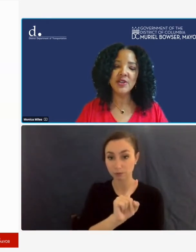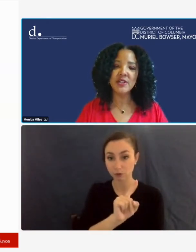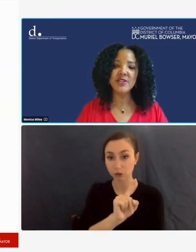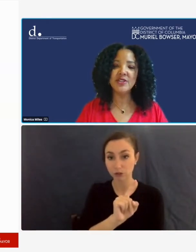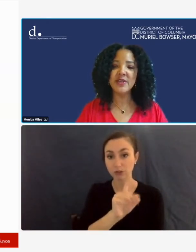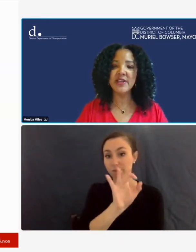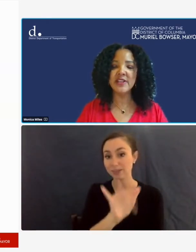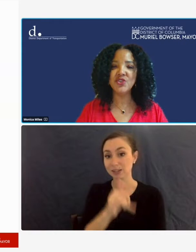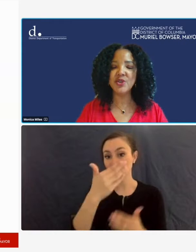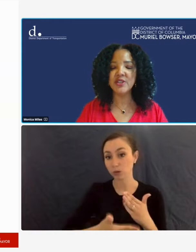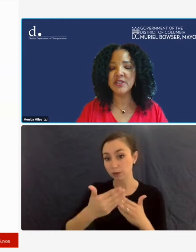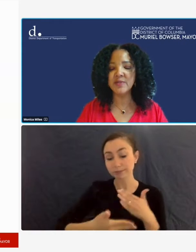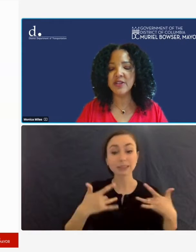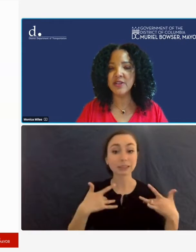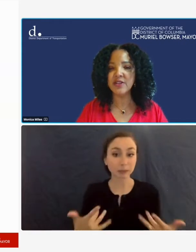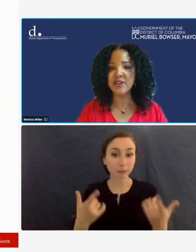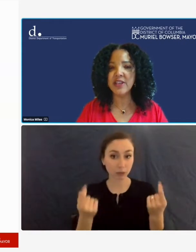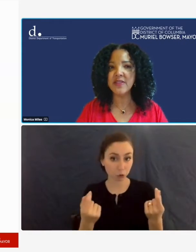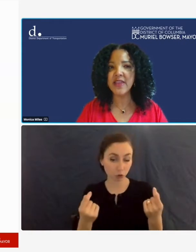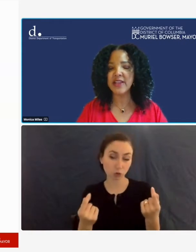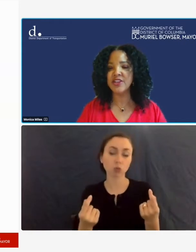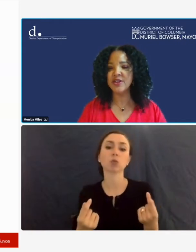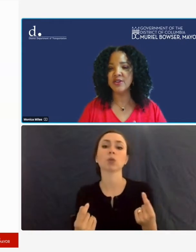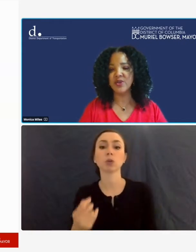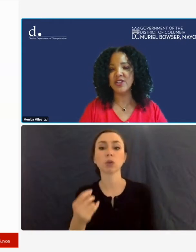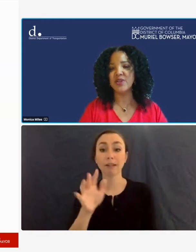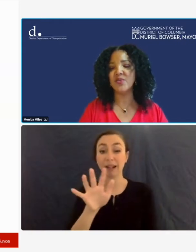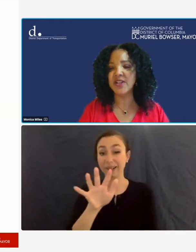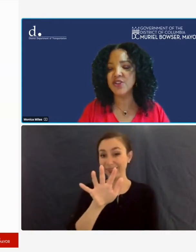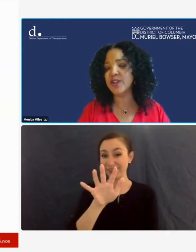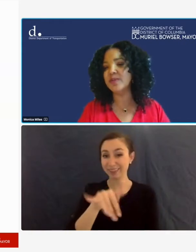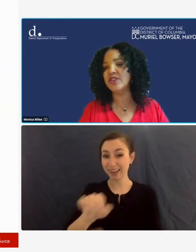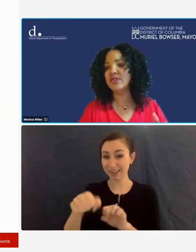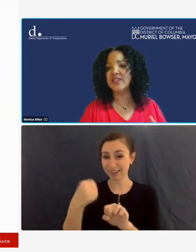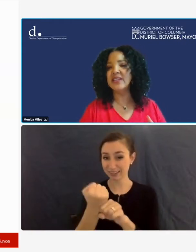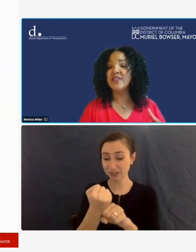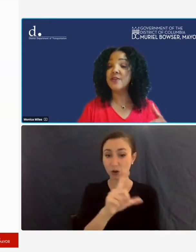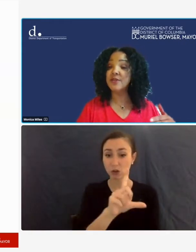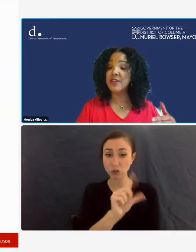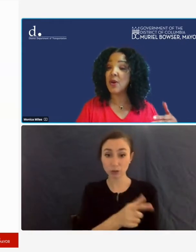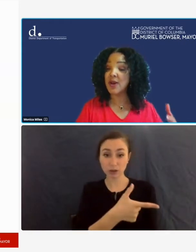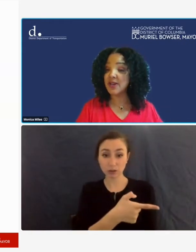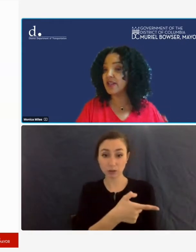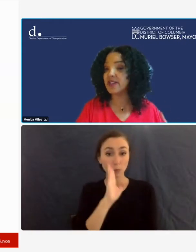doing is you're going to be in that year 2021 you're going to be using the audited or the